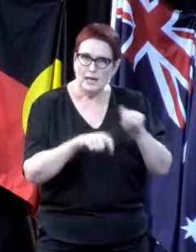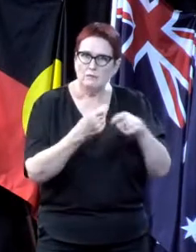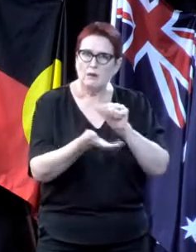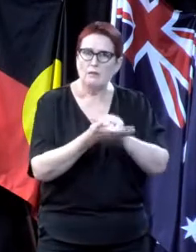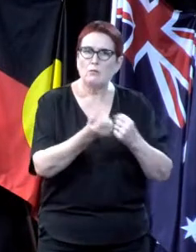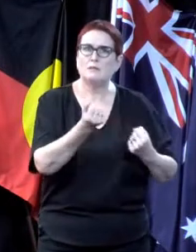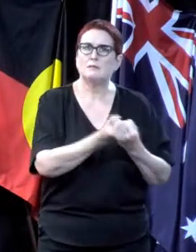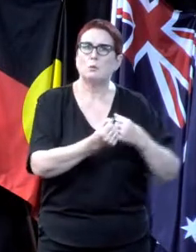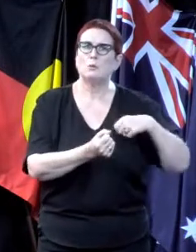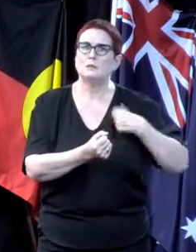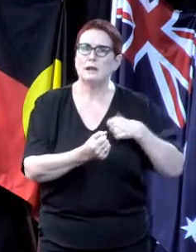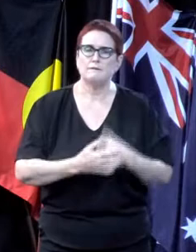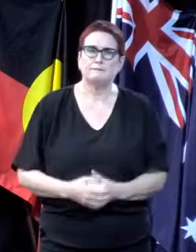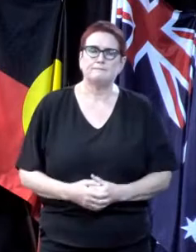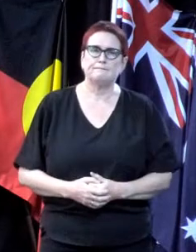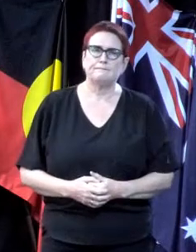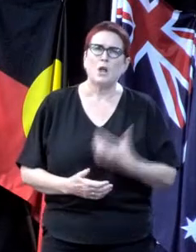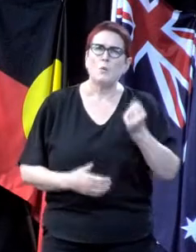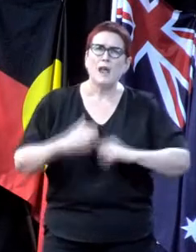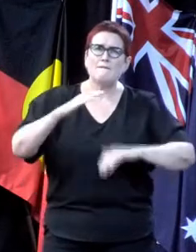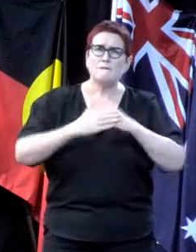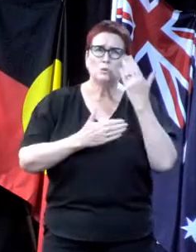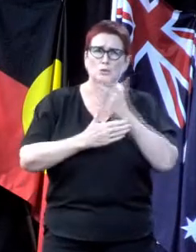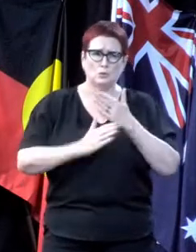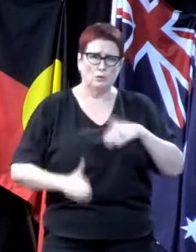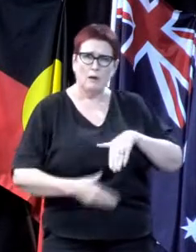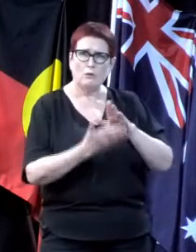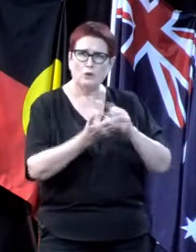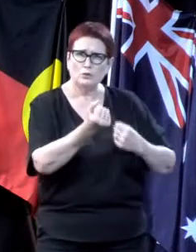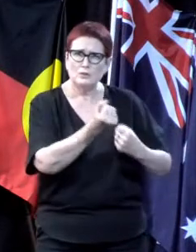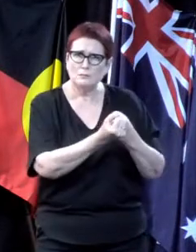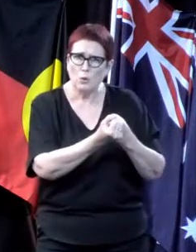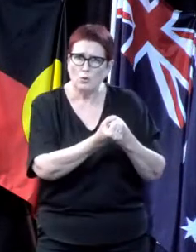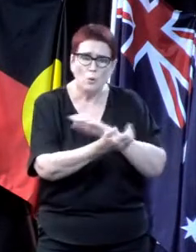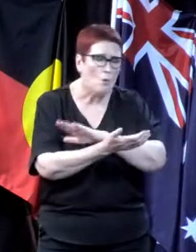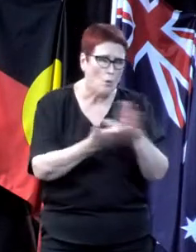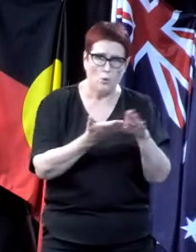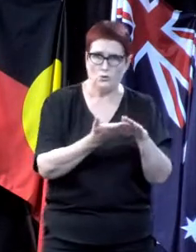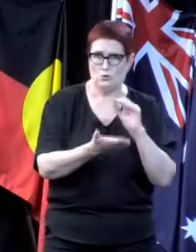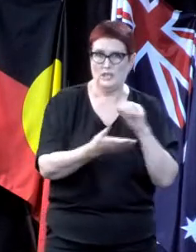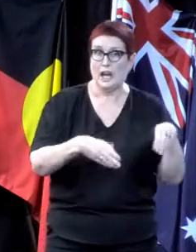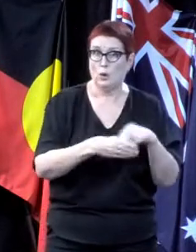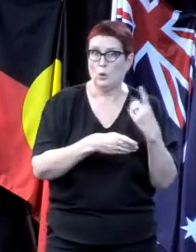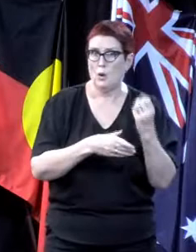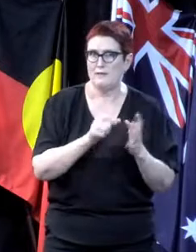The school has a whole-school approach to support student learning, including students with disability, which provides a continuum